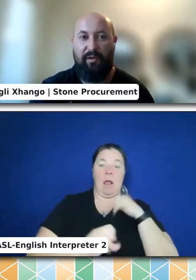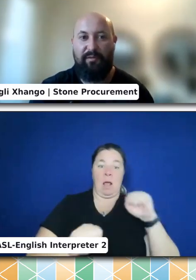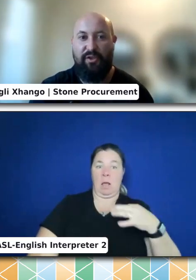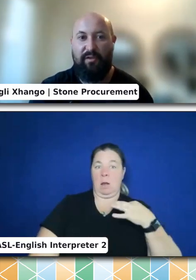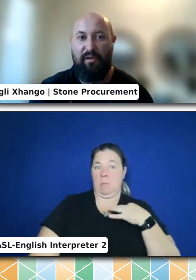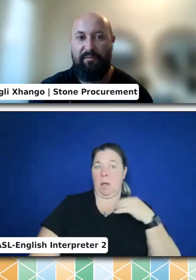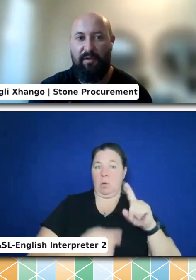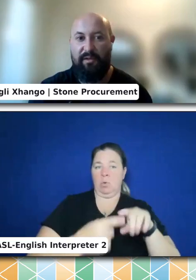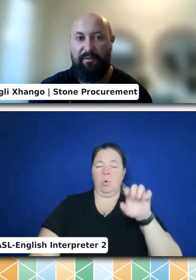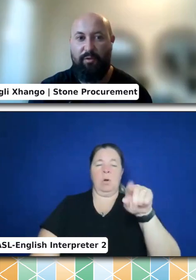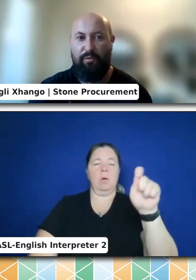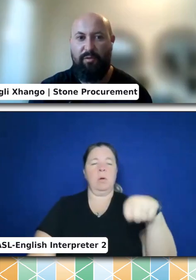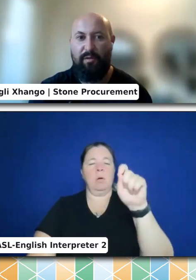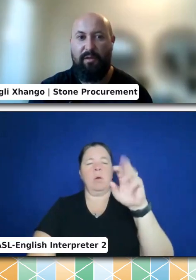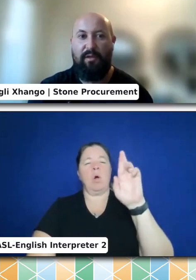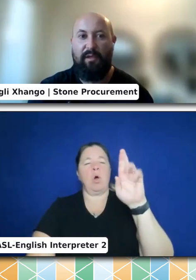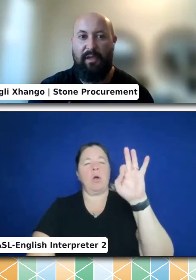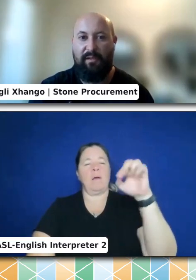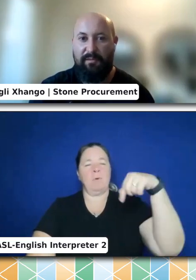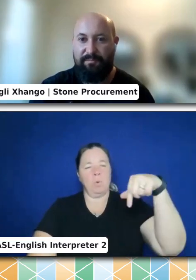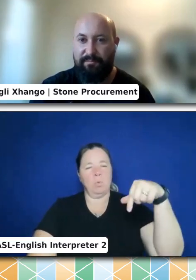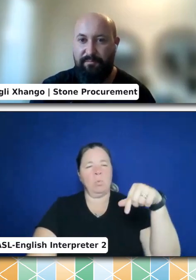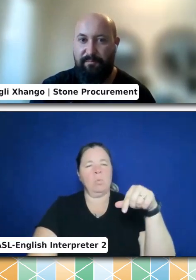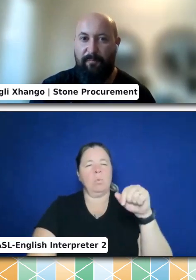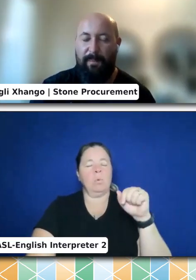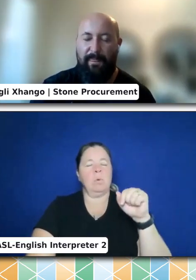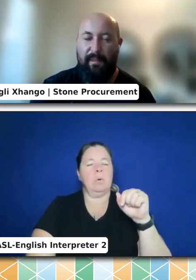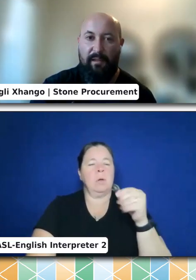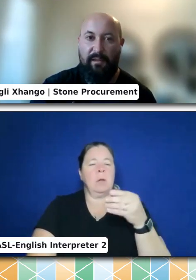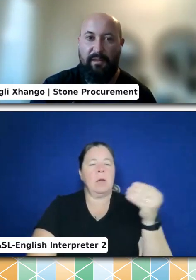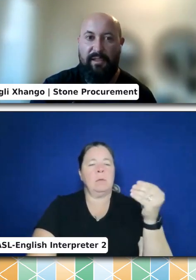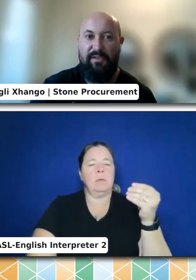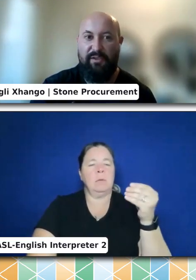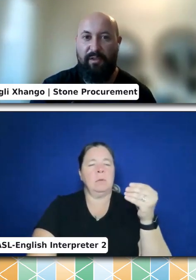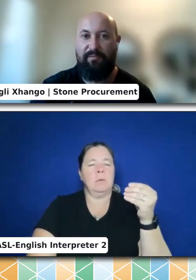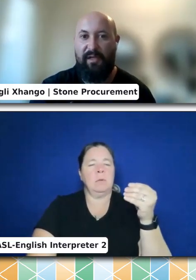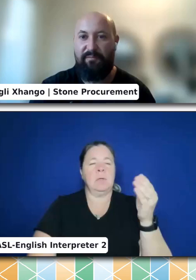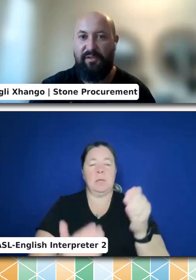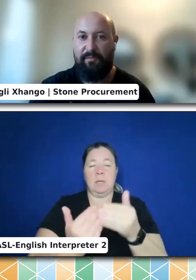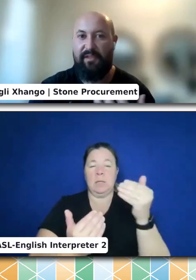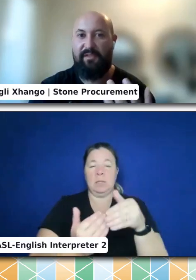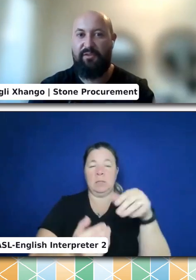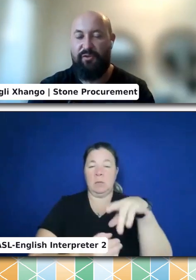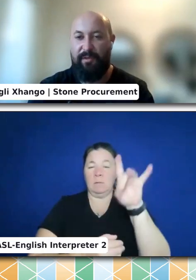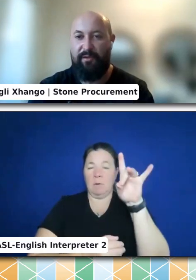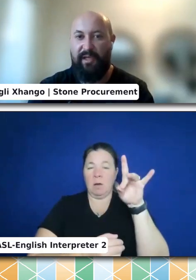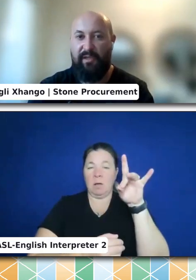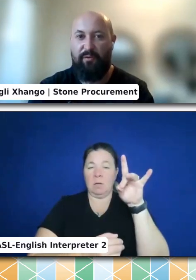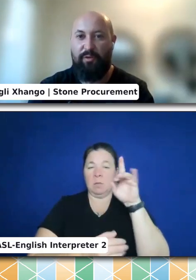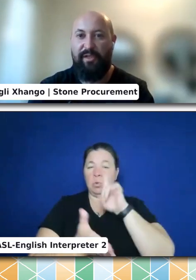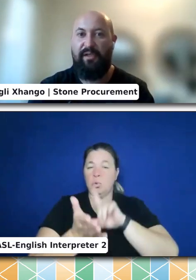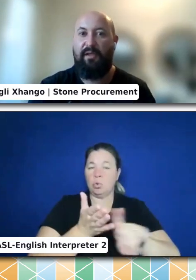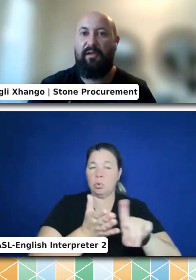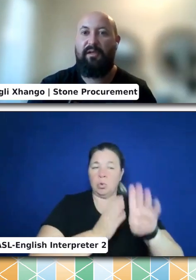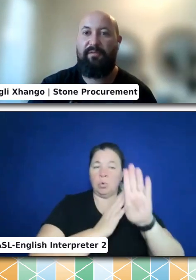Uh, you have to check off RFQ. And… Easiest way to find for something is search by your category.